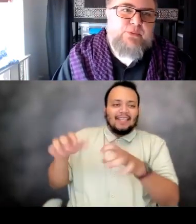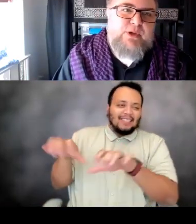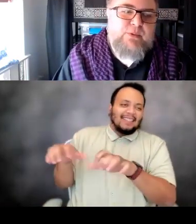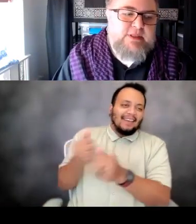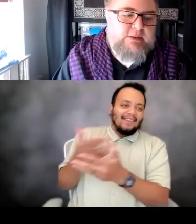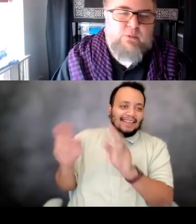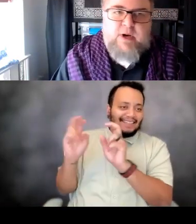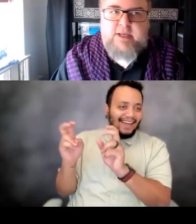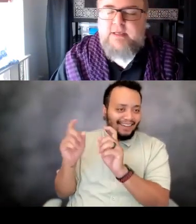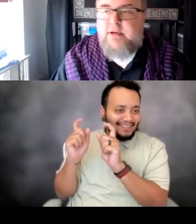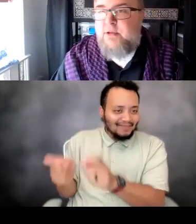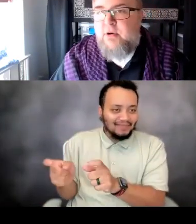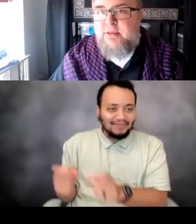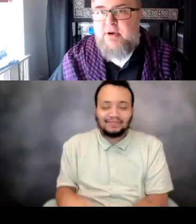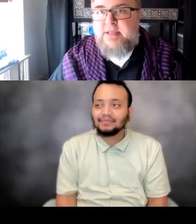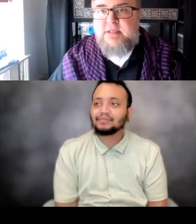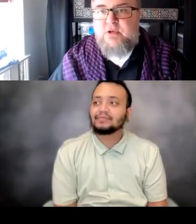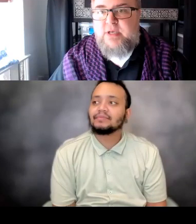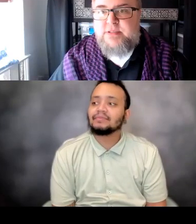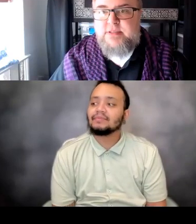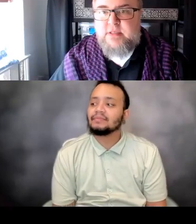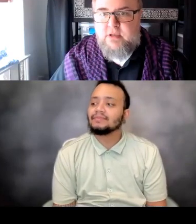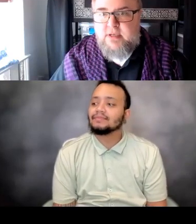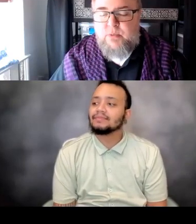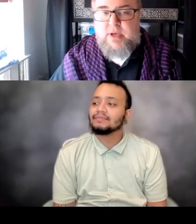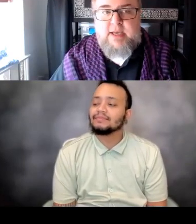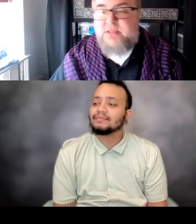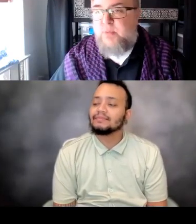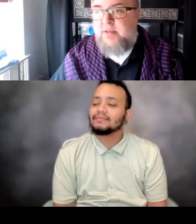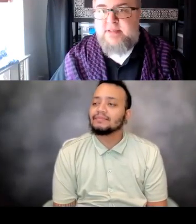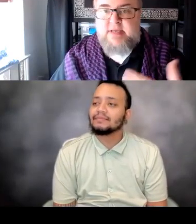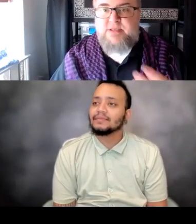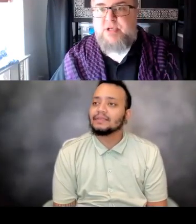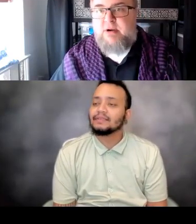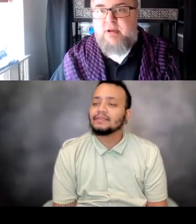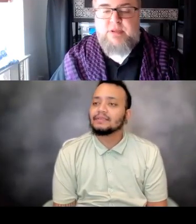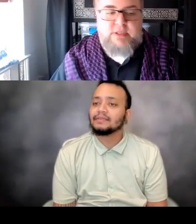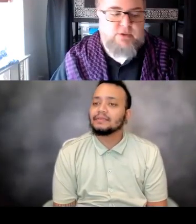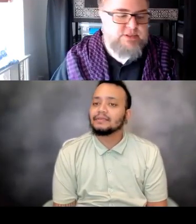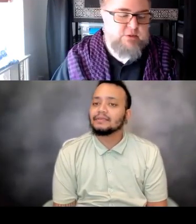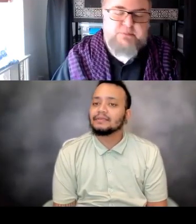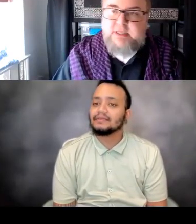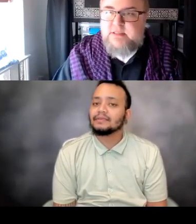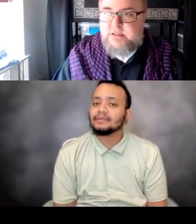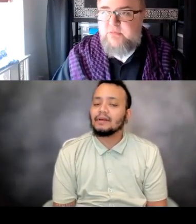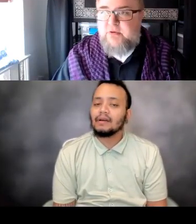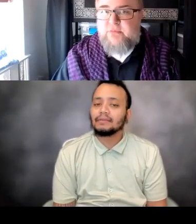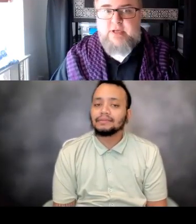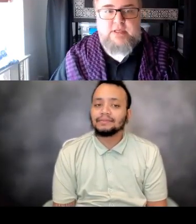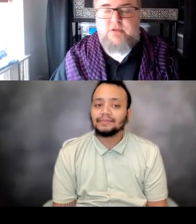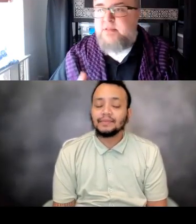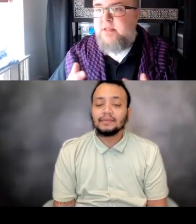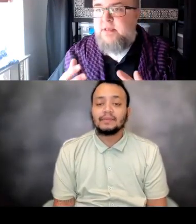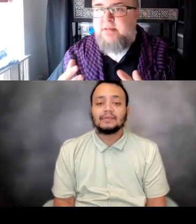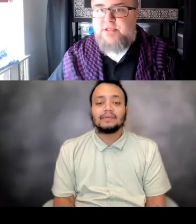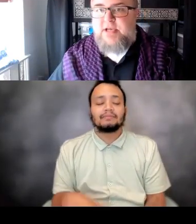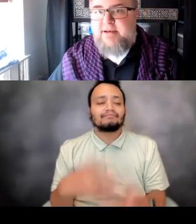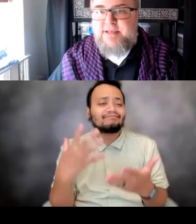So we really wanna hear your thoughts and questions along the way as well as us sharing with you. So please do feel free to use the chat,